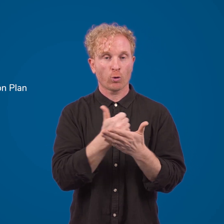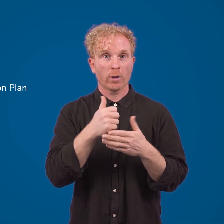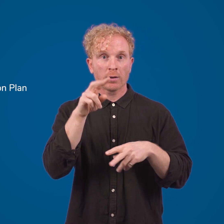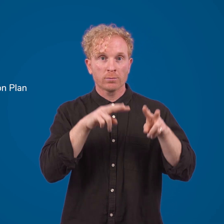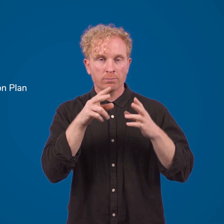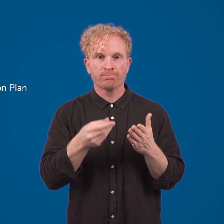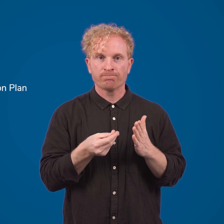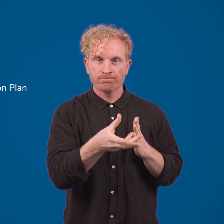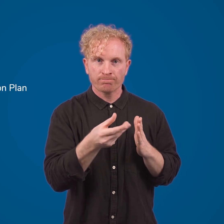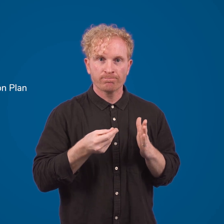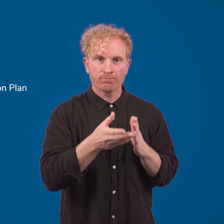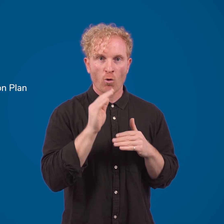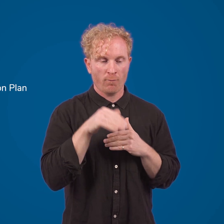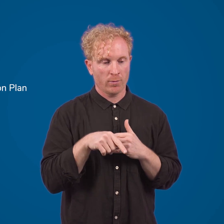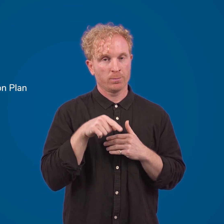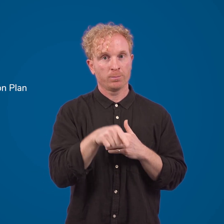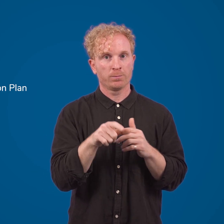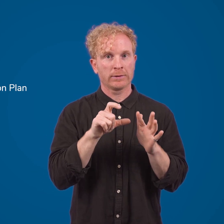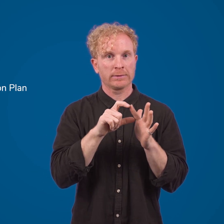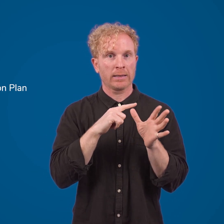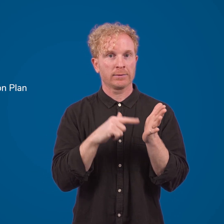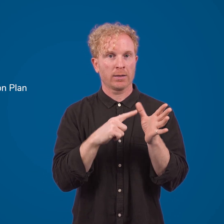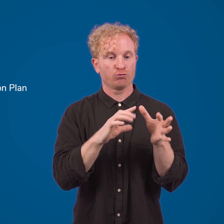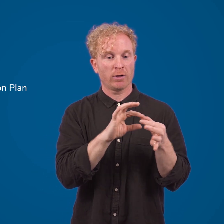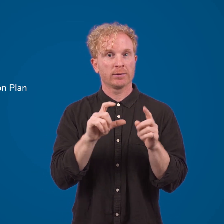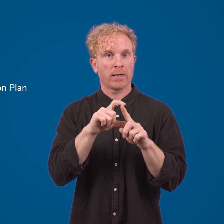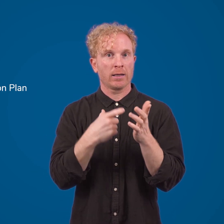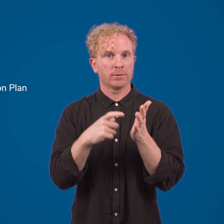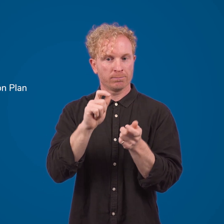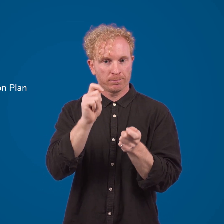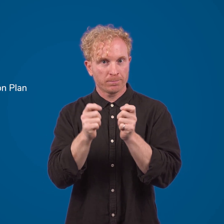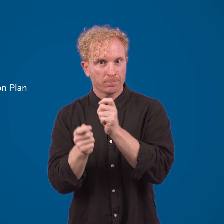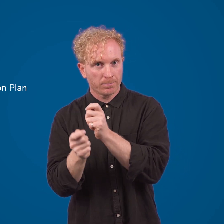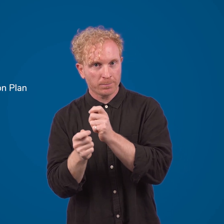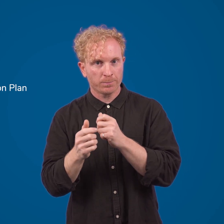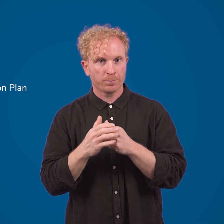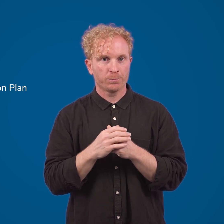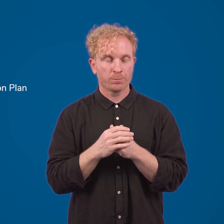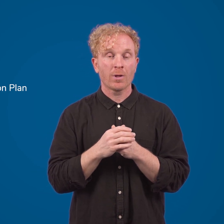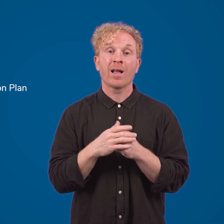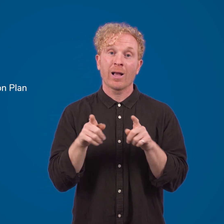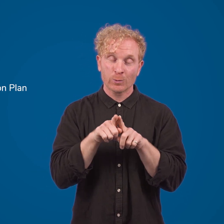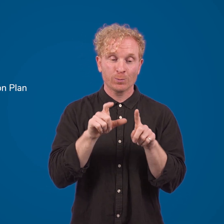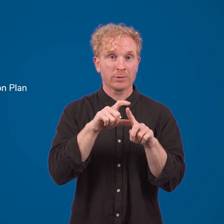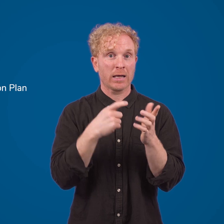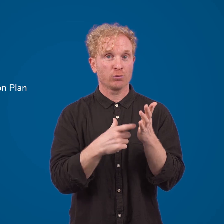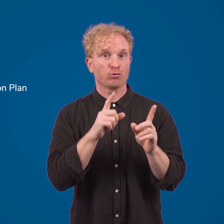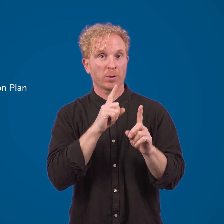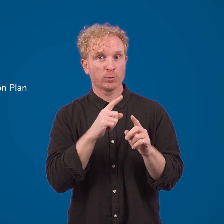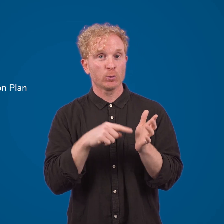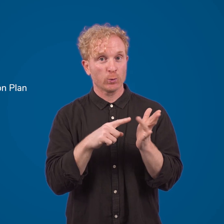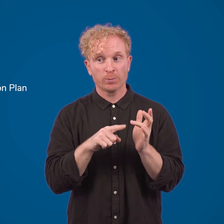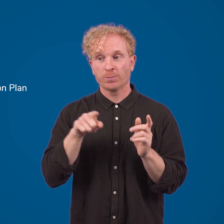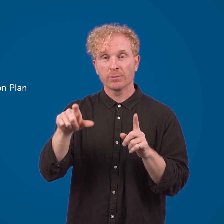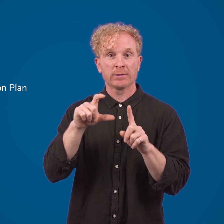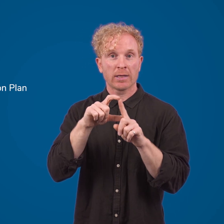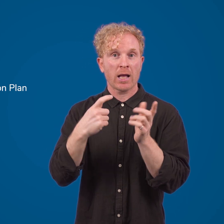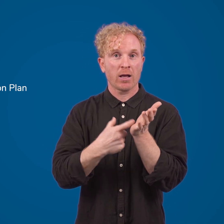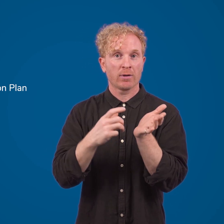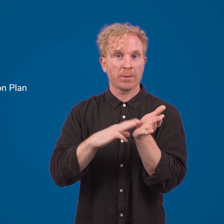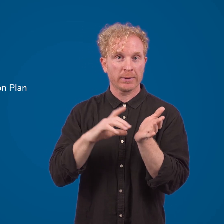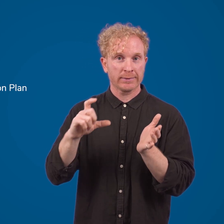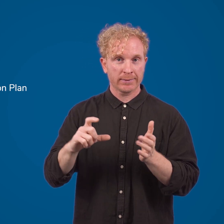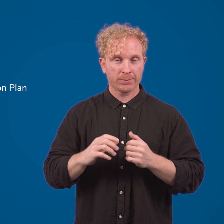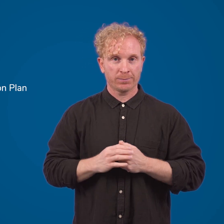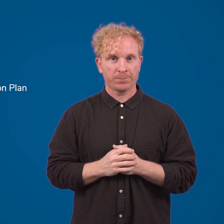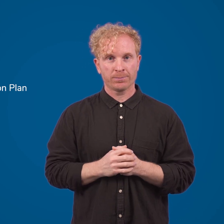Provide regular assessments of the implementation of DRC data related recommendations to DRMC.